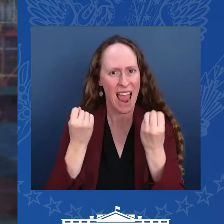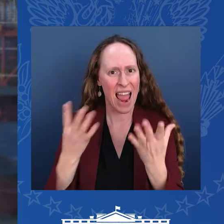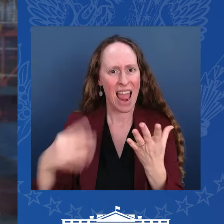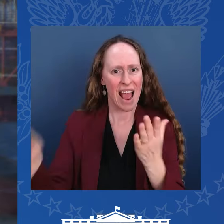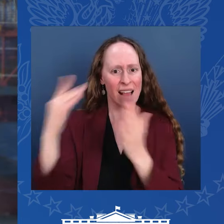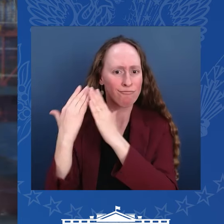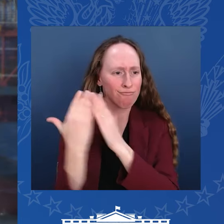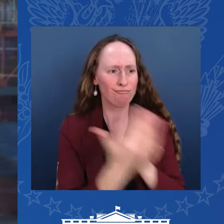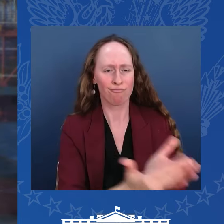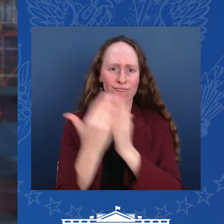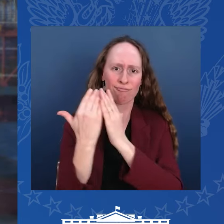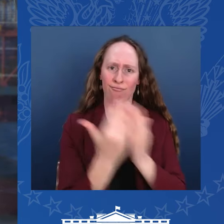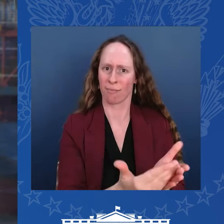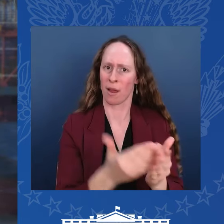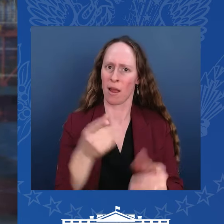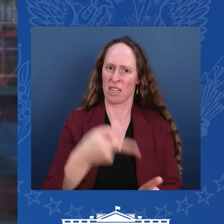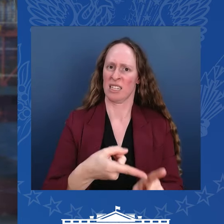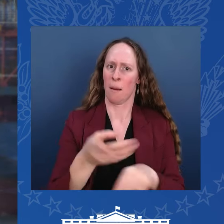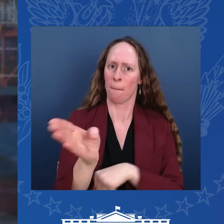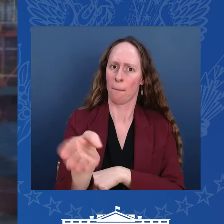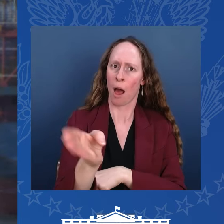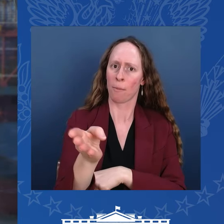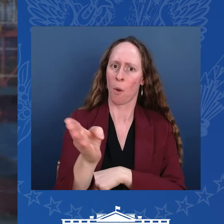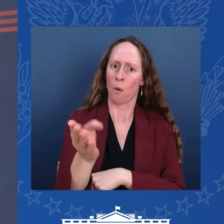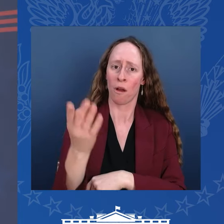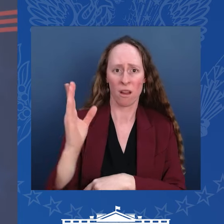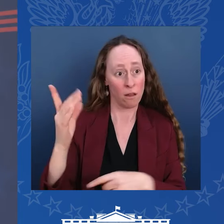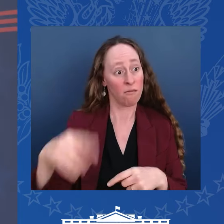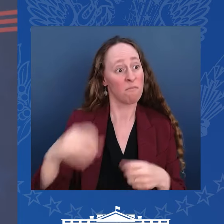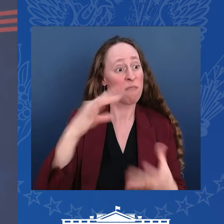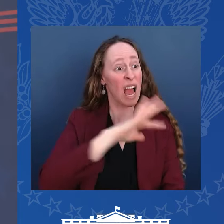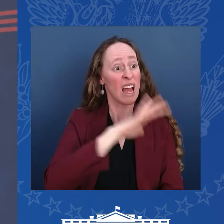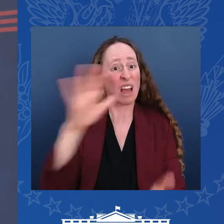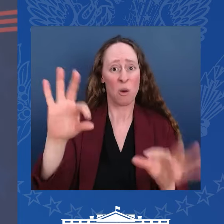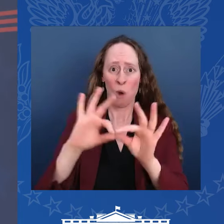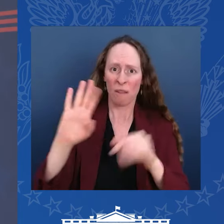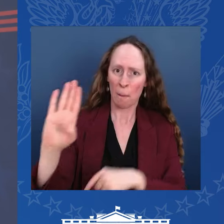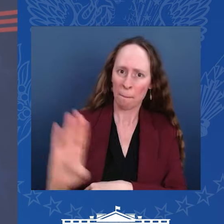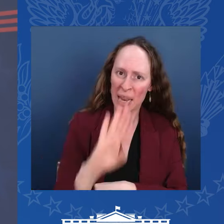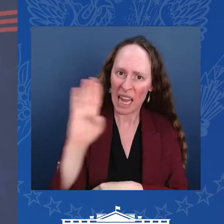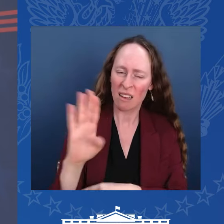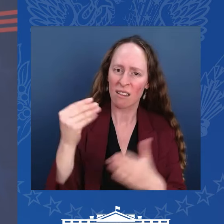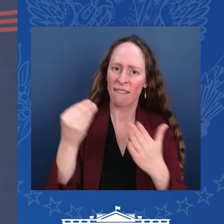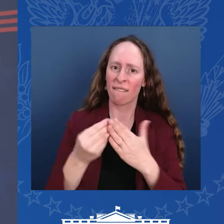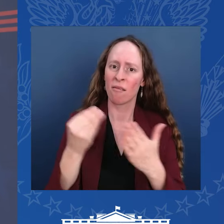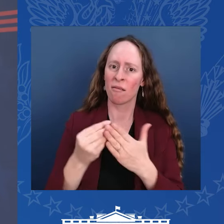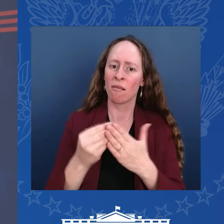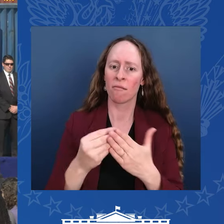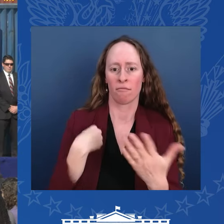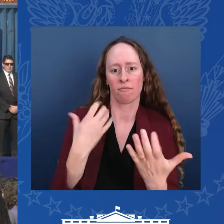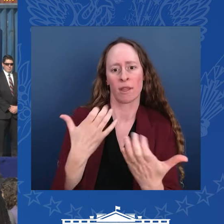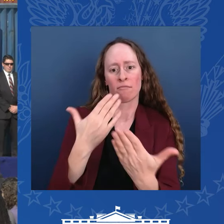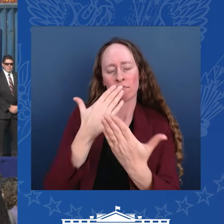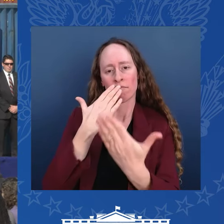the Port of Baltimore will now be the leader in clean energy transition that the whole country will look at in awe.